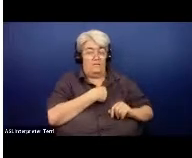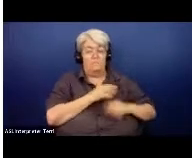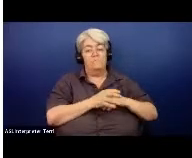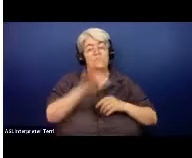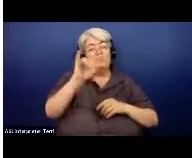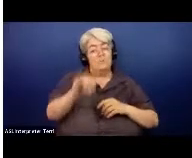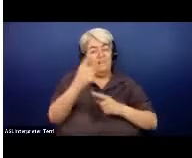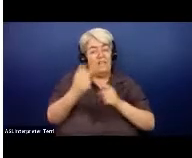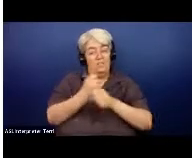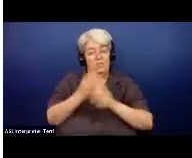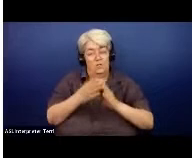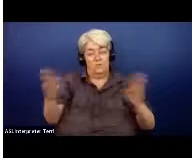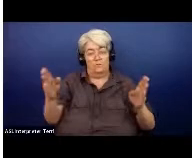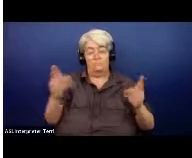that day when the judge gaveled me,